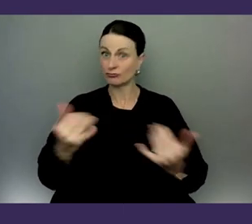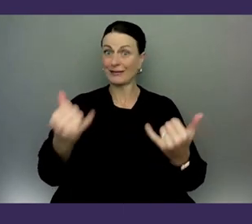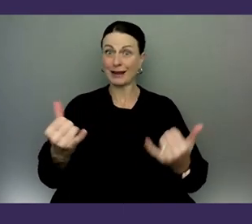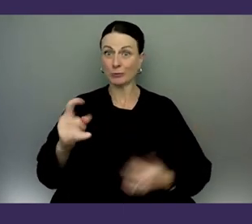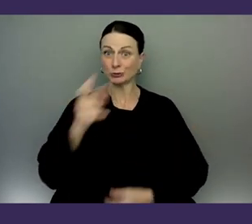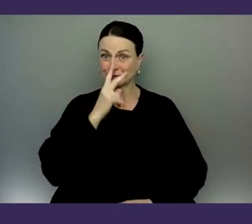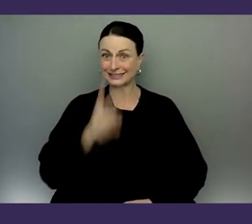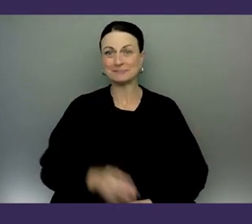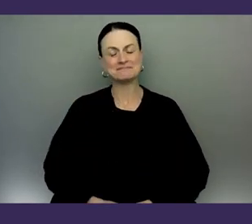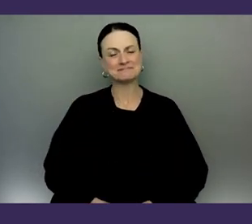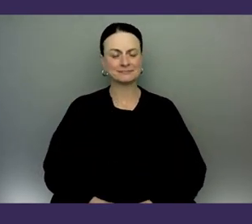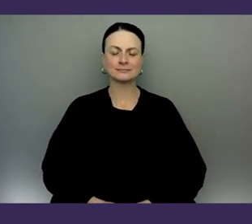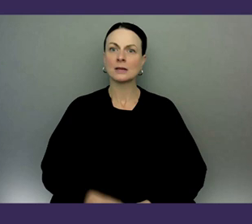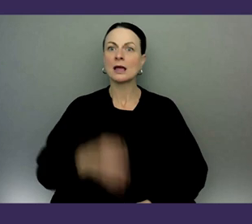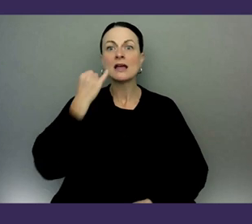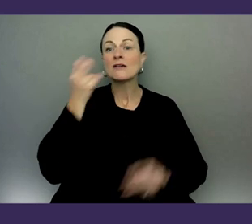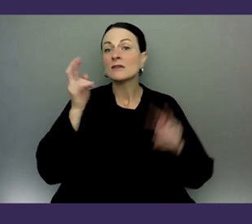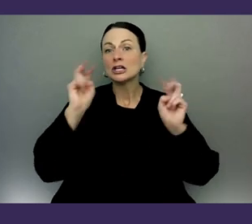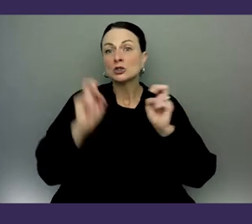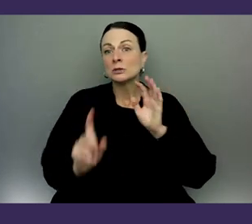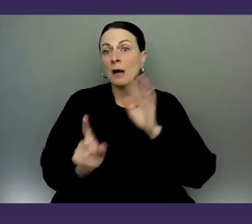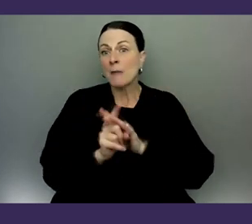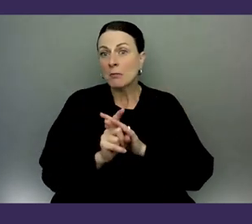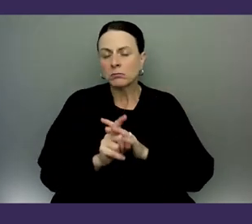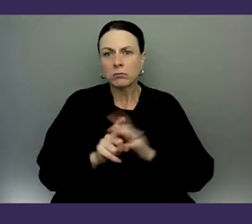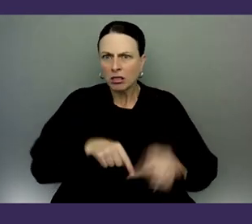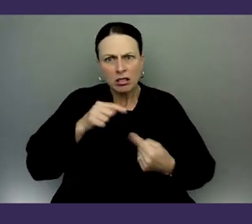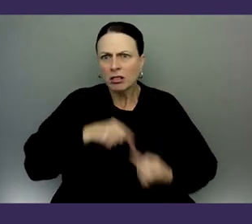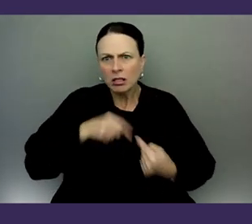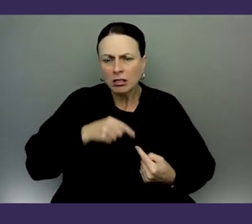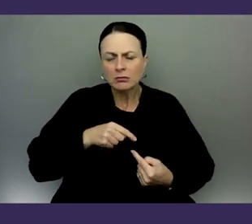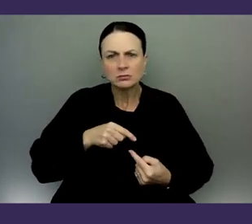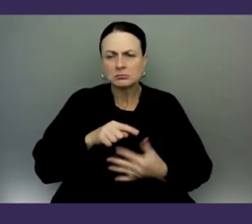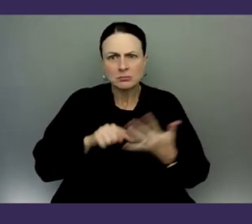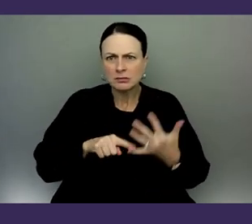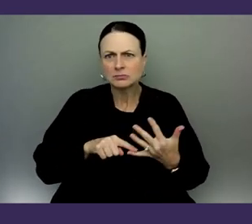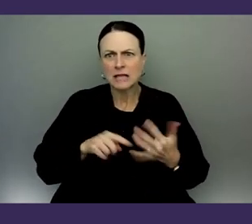If you have any issues accessing any of these accessibility things,